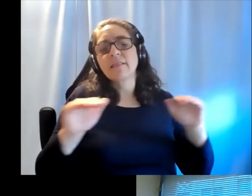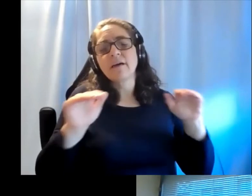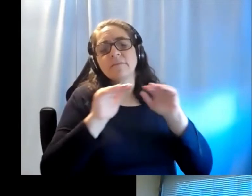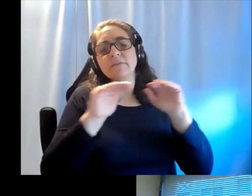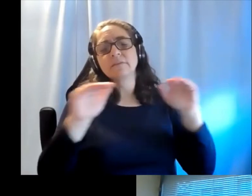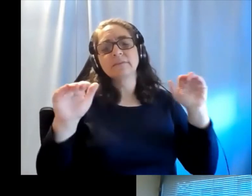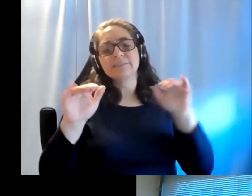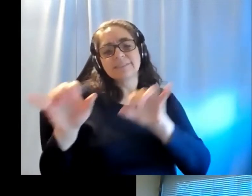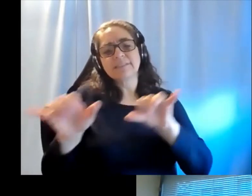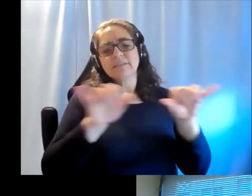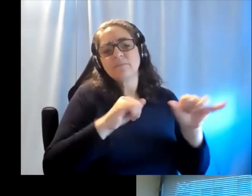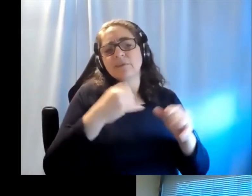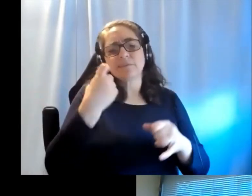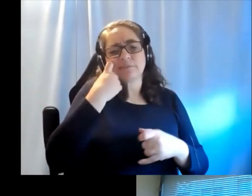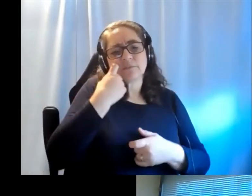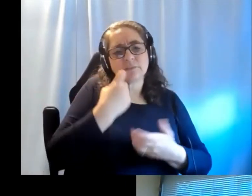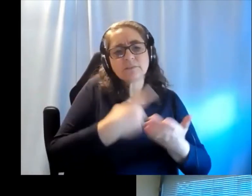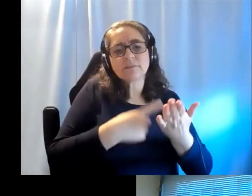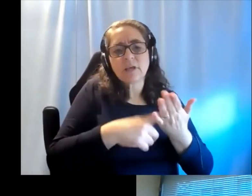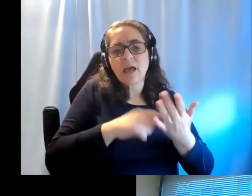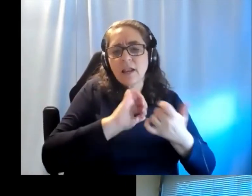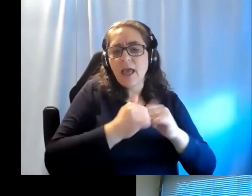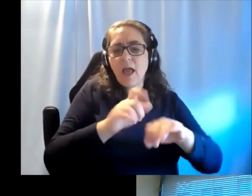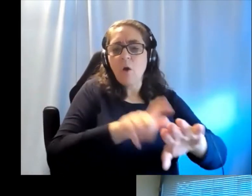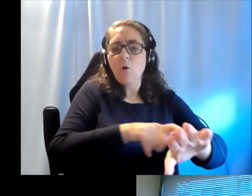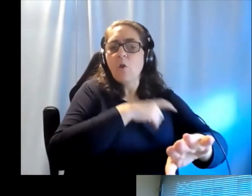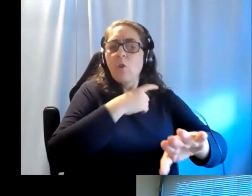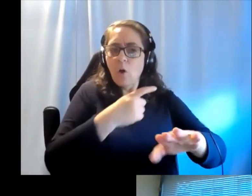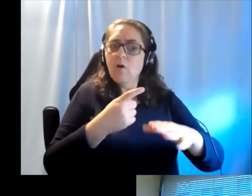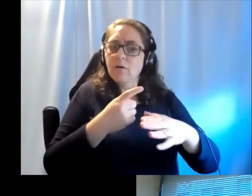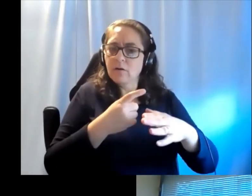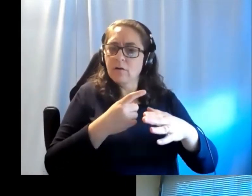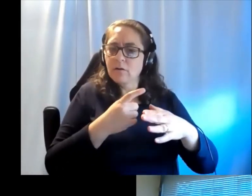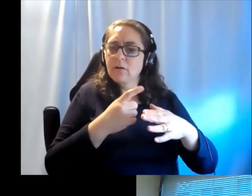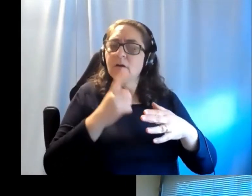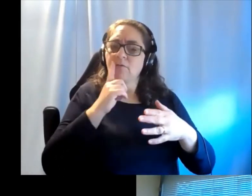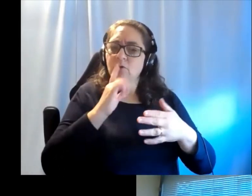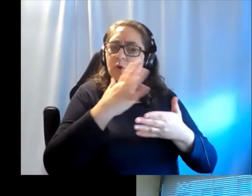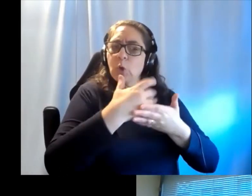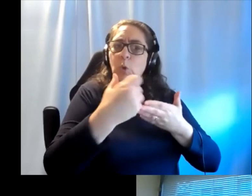what I said how long it would take to use up your daily allowance.